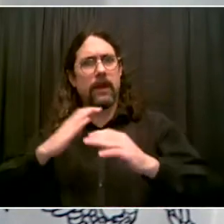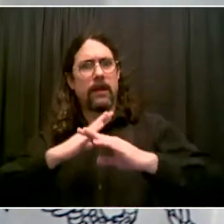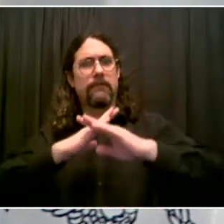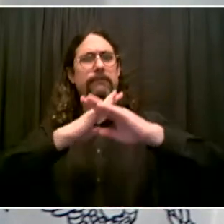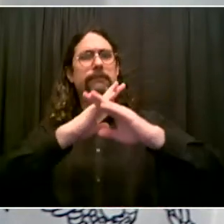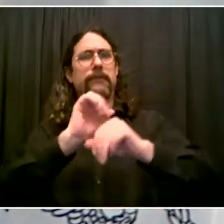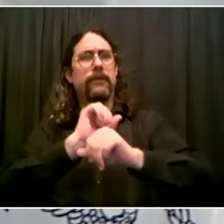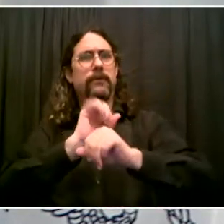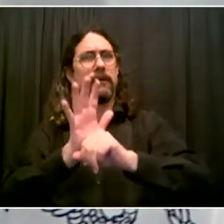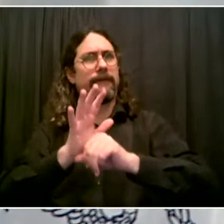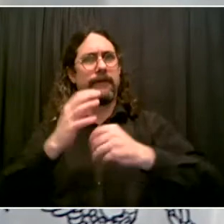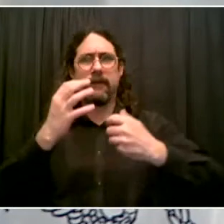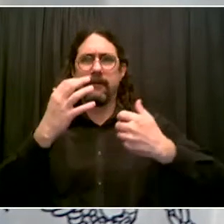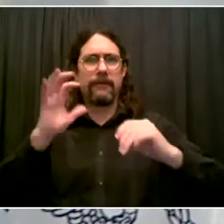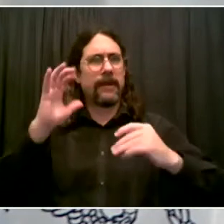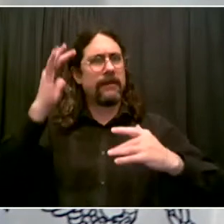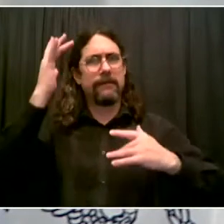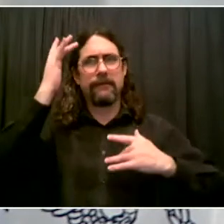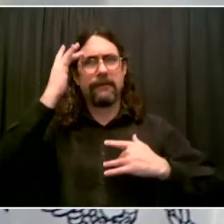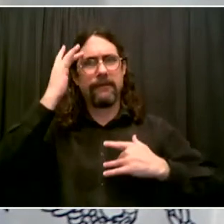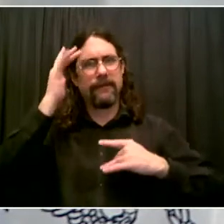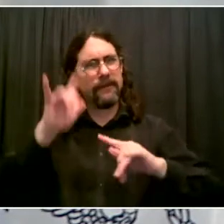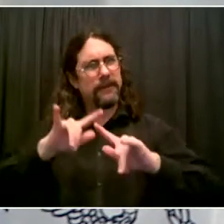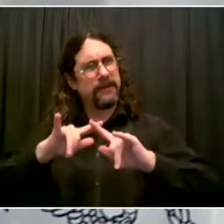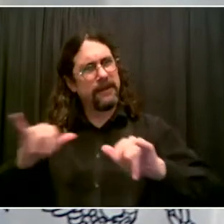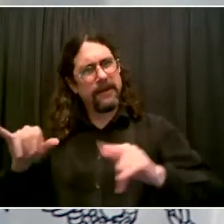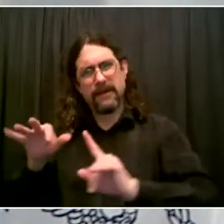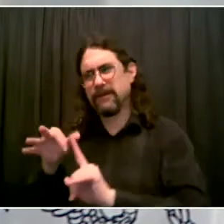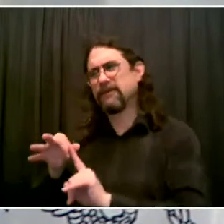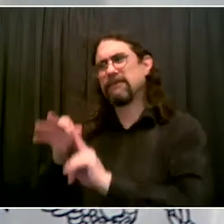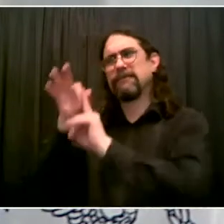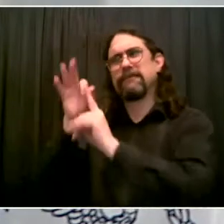FIGHT AGAINST COCOIDV-1-19 AND W DON'T WANT TO